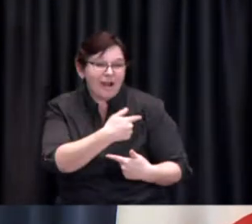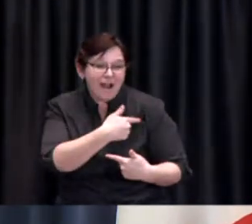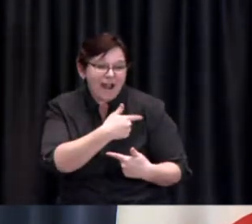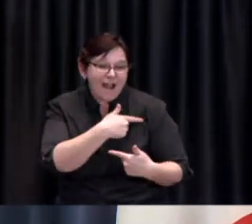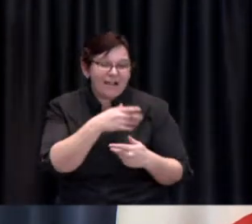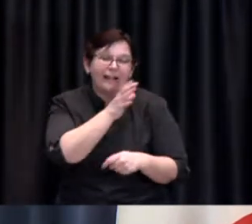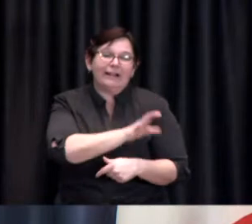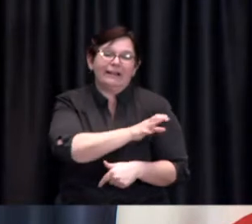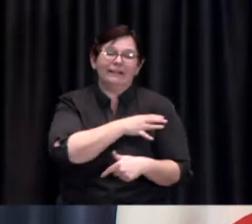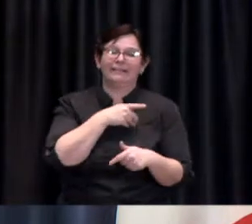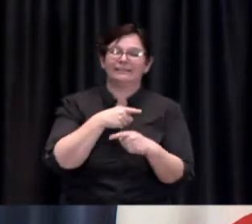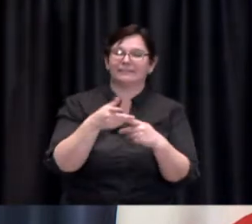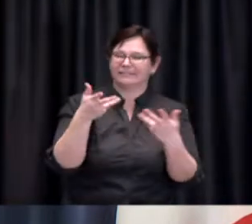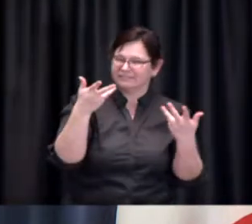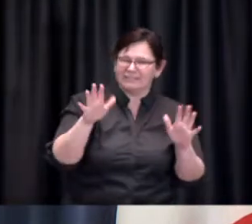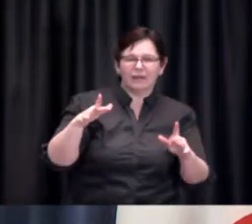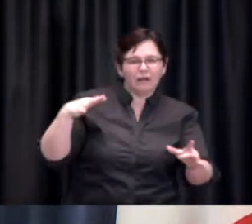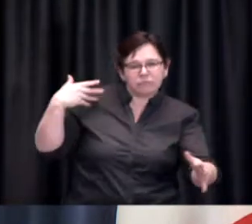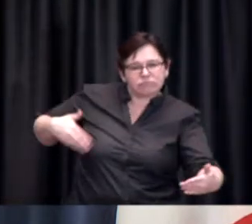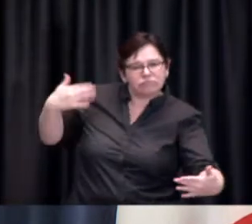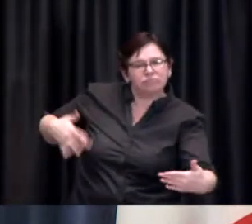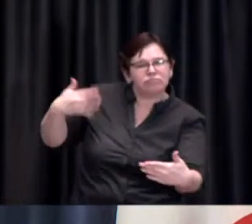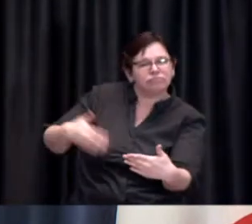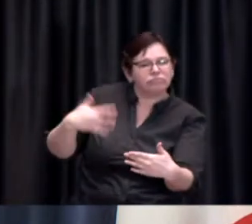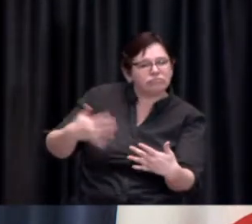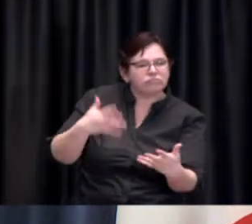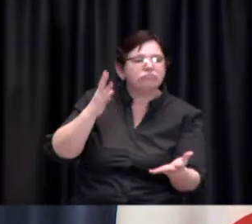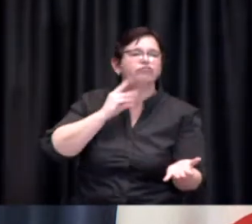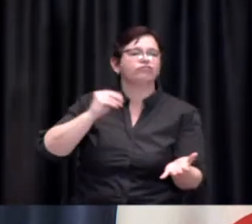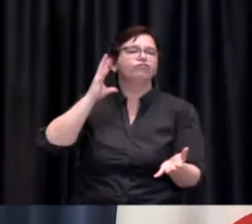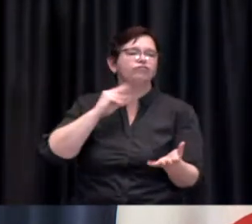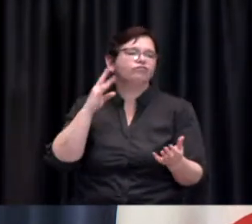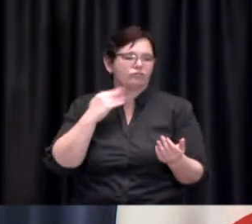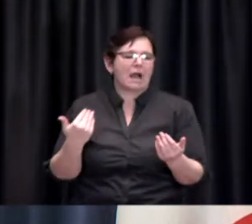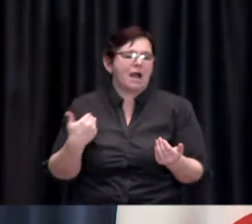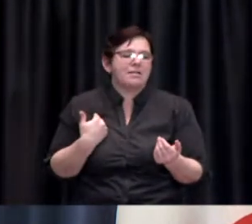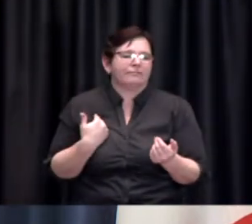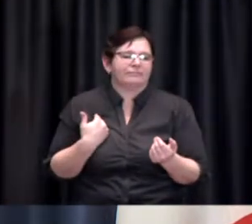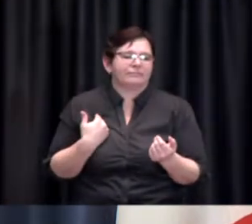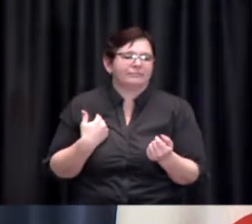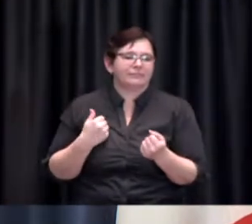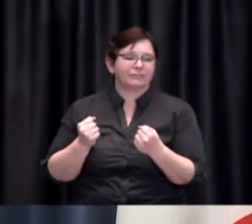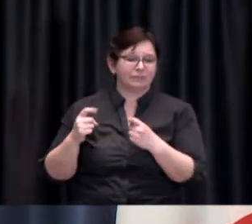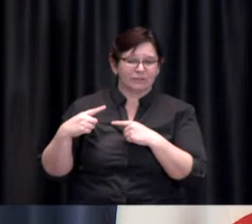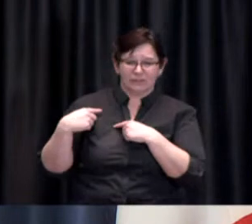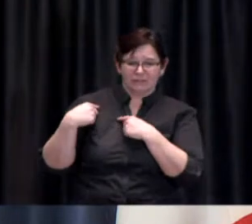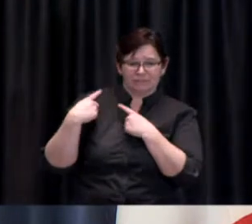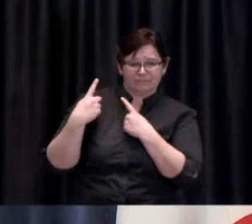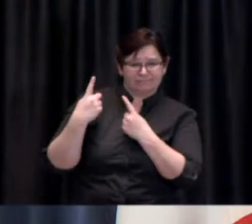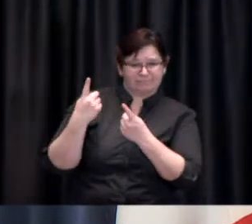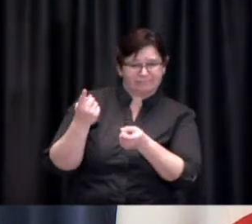history of doing that although increasingly in the last few years we've focused our efforts more so